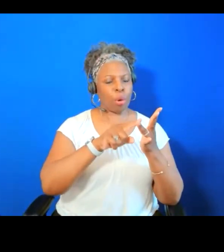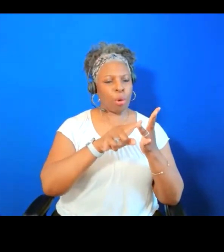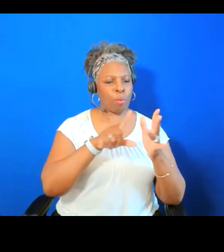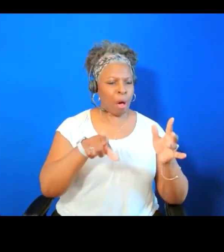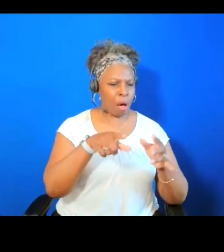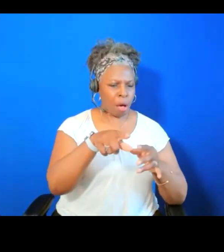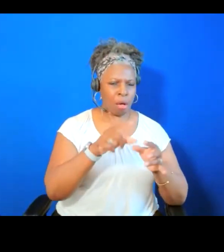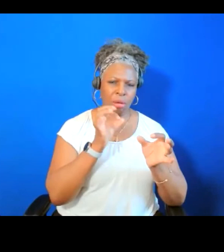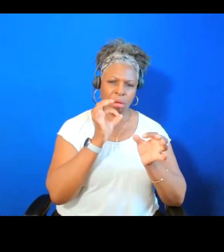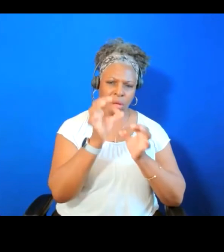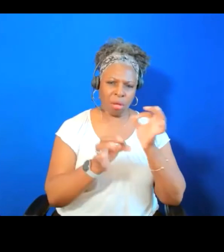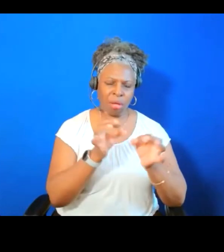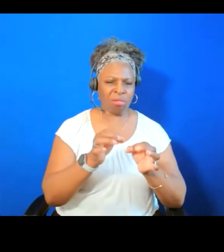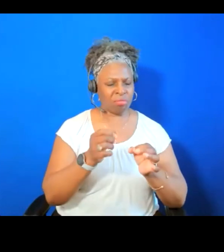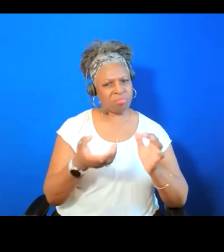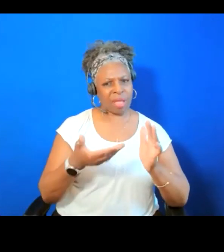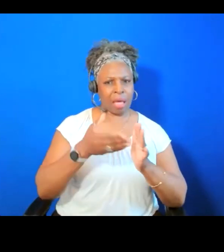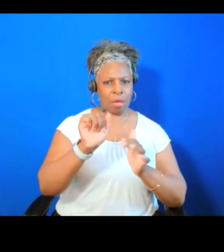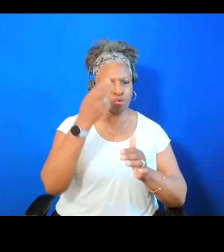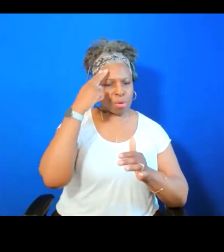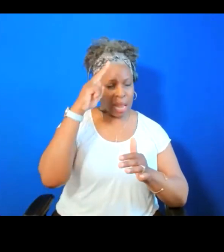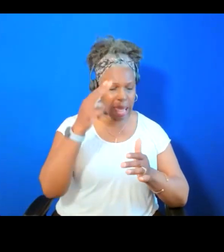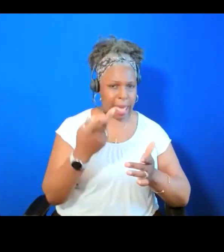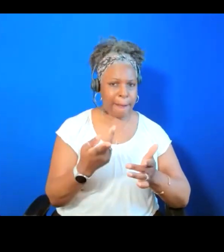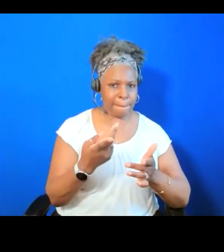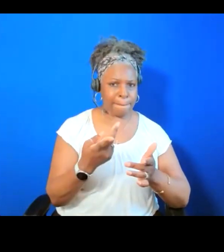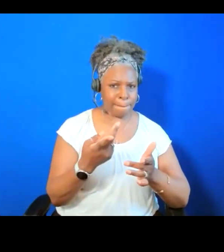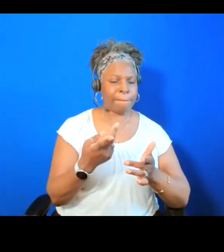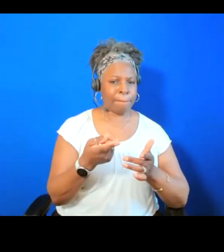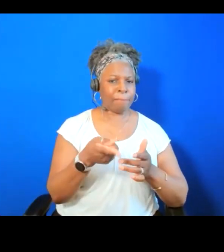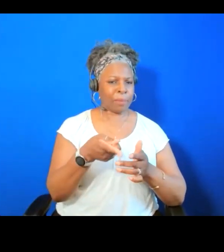Feel free to write your name when prompted a Slido uses anonymous as its default.